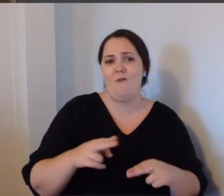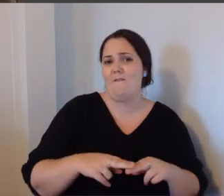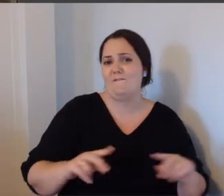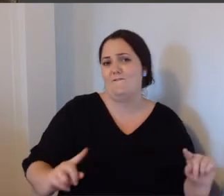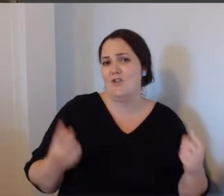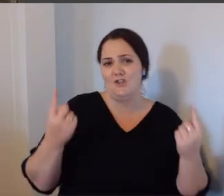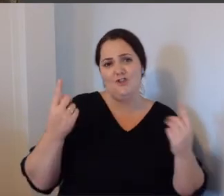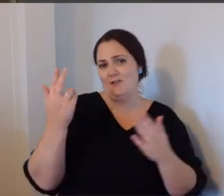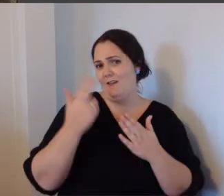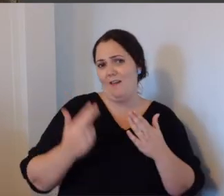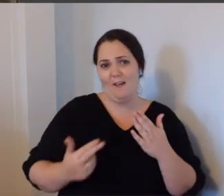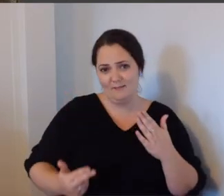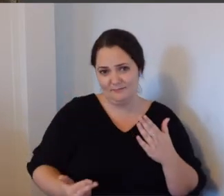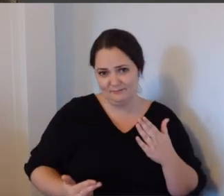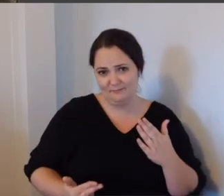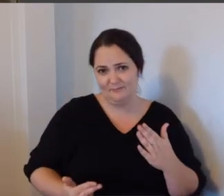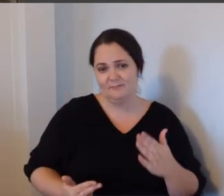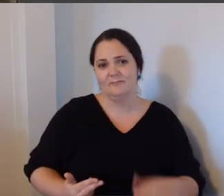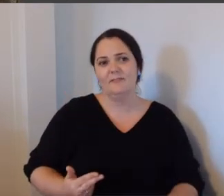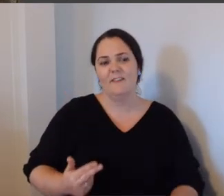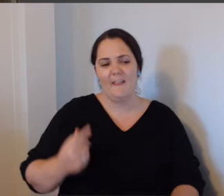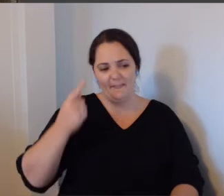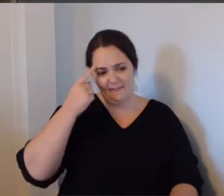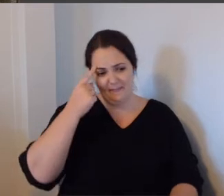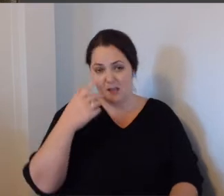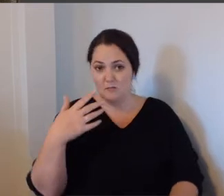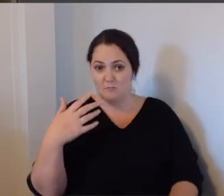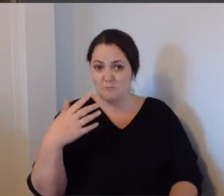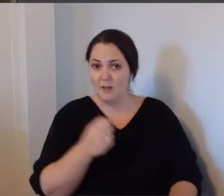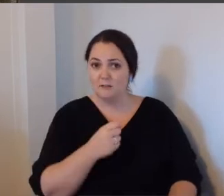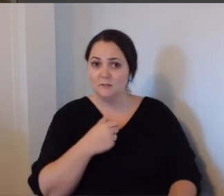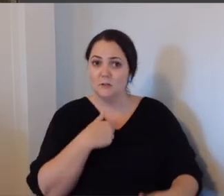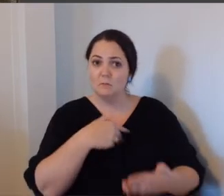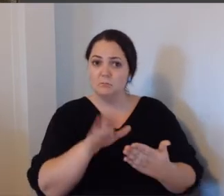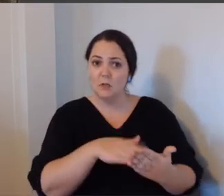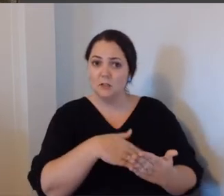idea that the object of the work of art had to be beautiful and to improve and embellish nature.